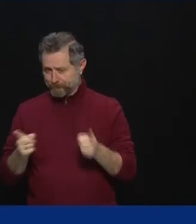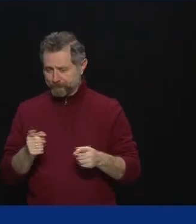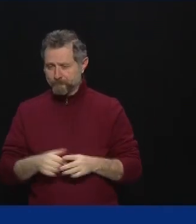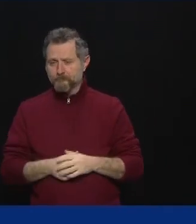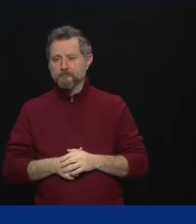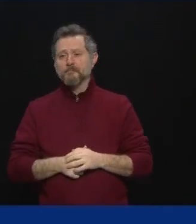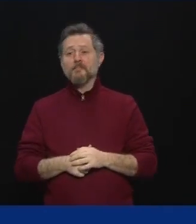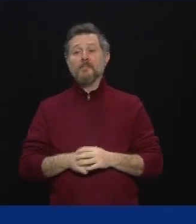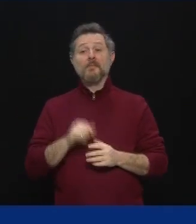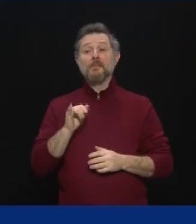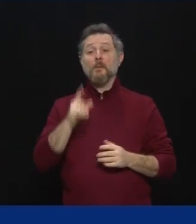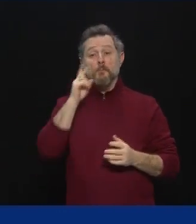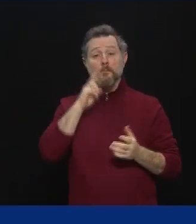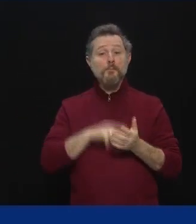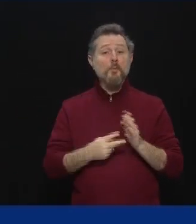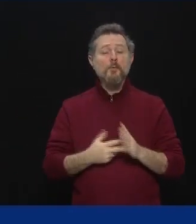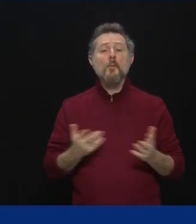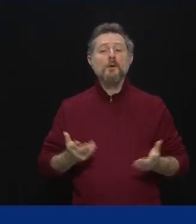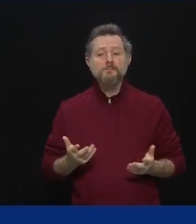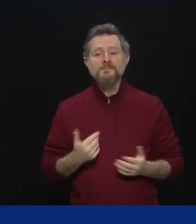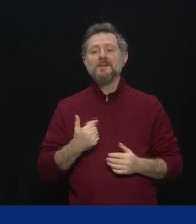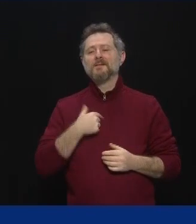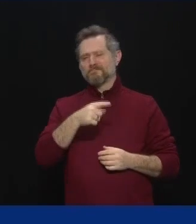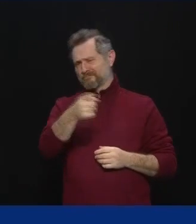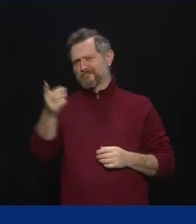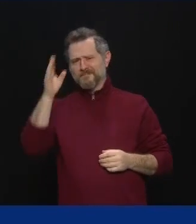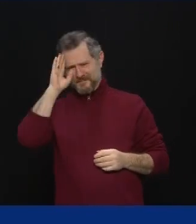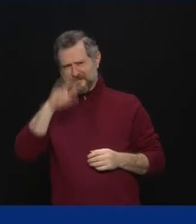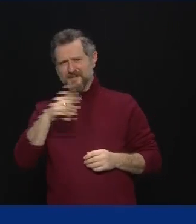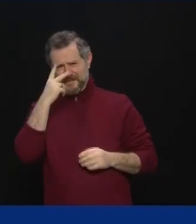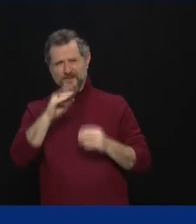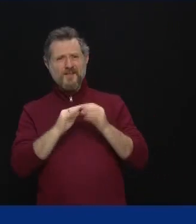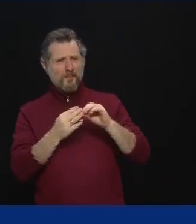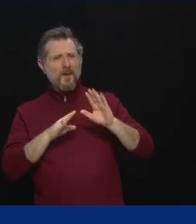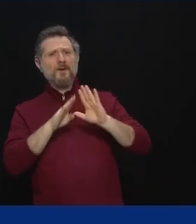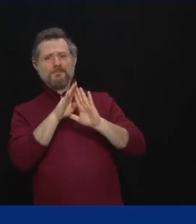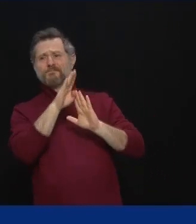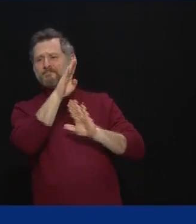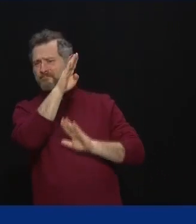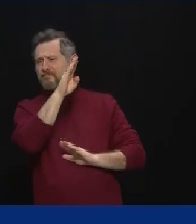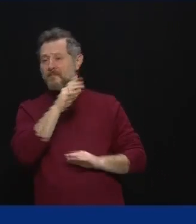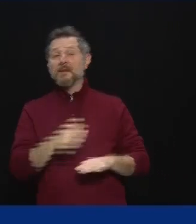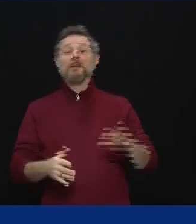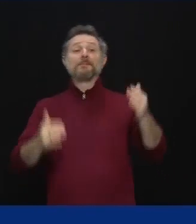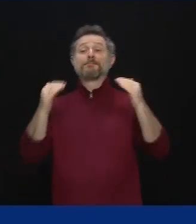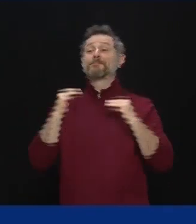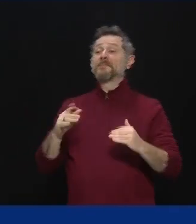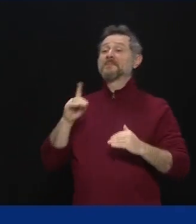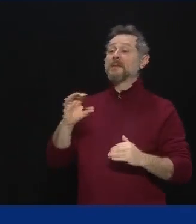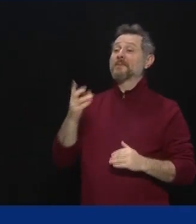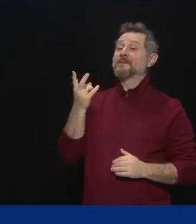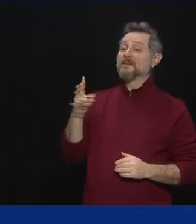HAVE A VACCINE MANDATE OR REQUIRE THAT PEOPLE WEARING A MASKS INSIDE. THIS WAS, AGAIN, CONFRONTING